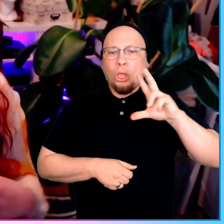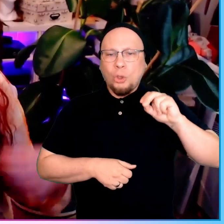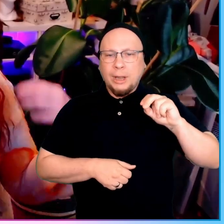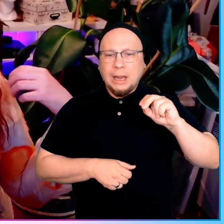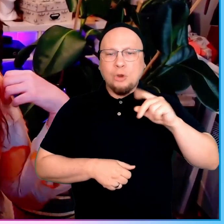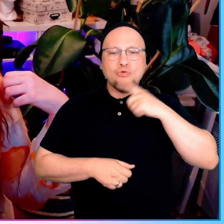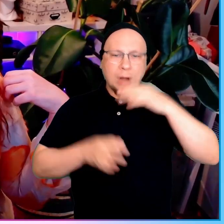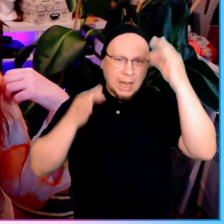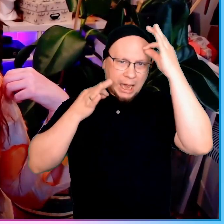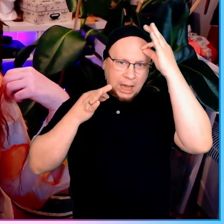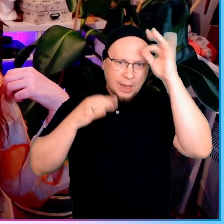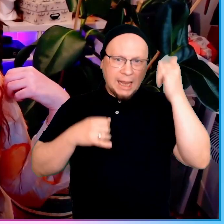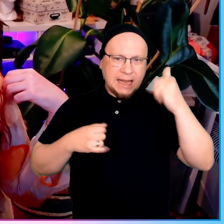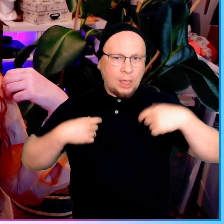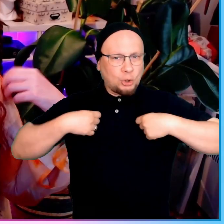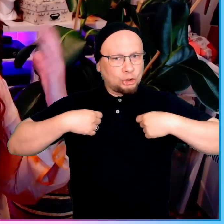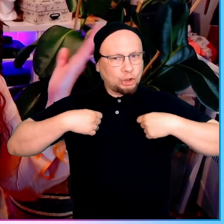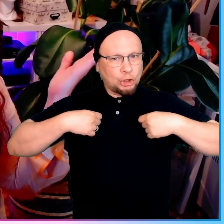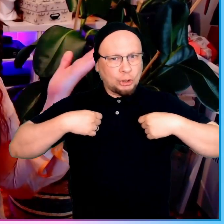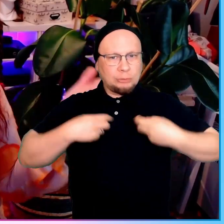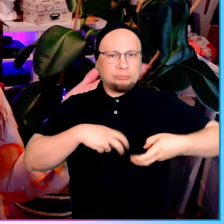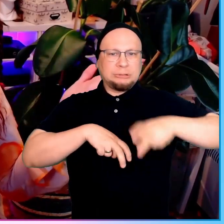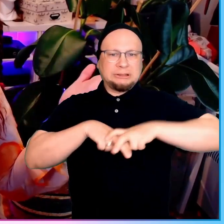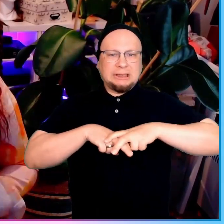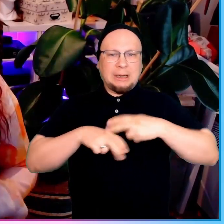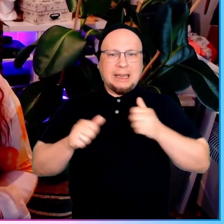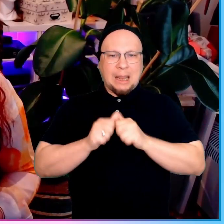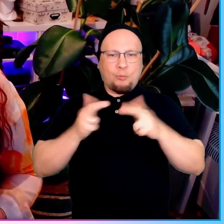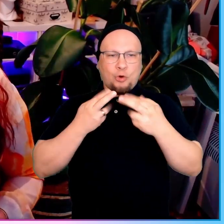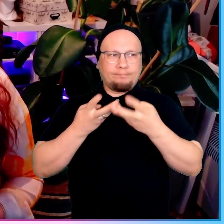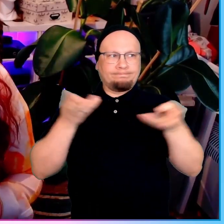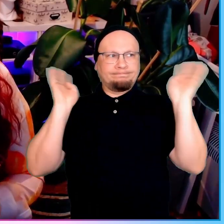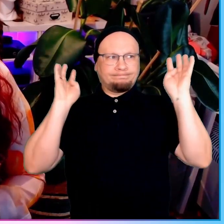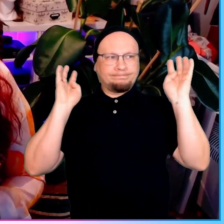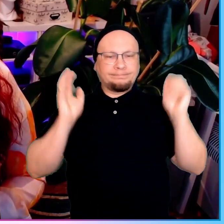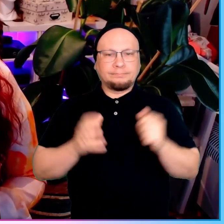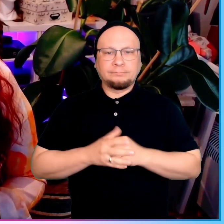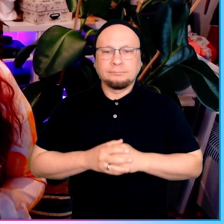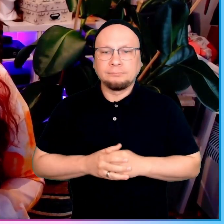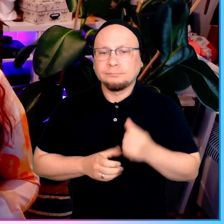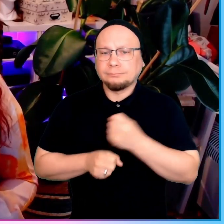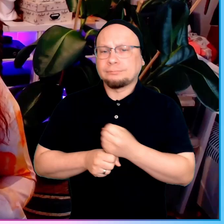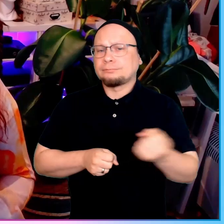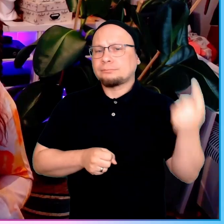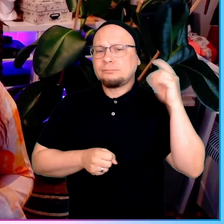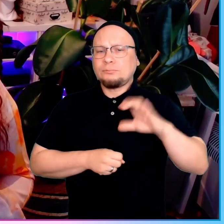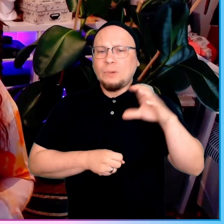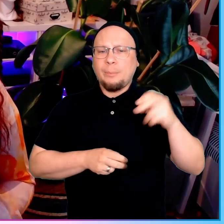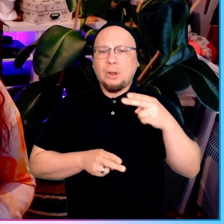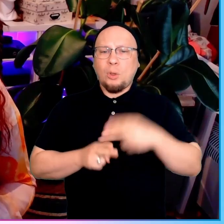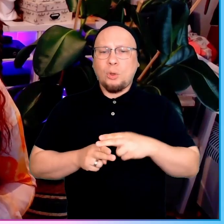wearing a yellow flowy shirt, sitting in my game room. Last year, Whitethorn Games brought us Botany Manor,